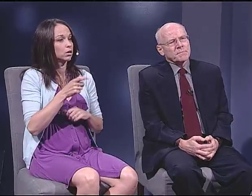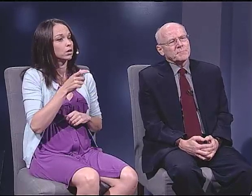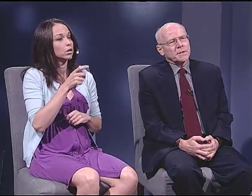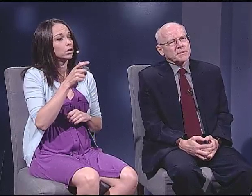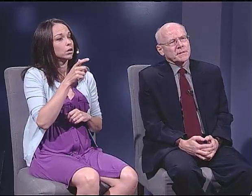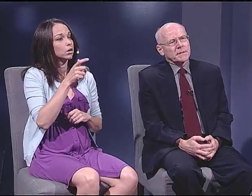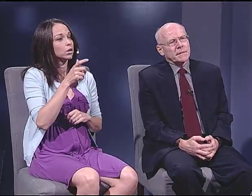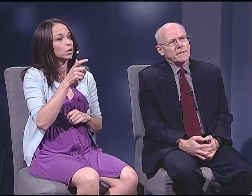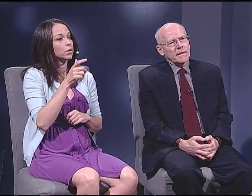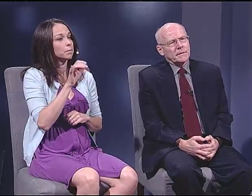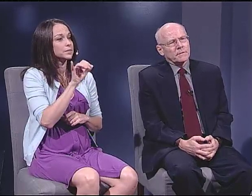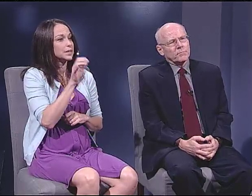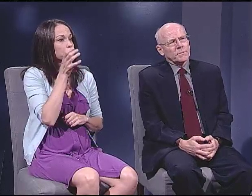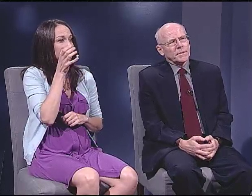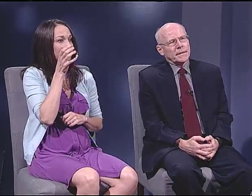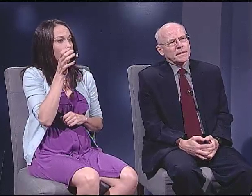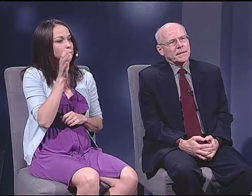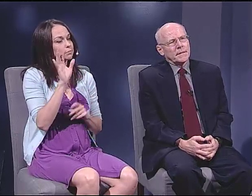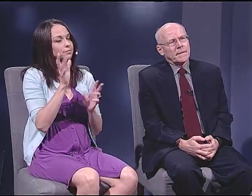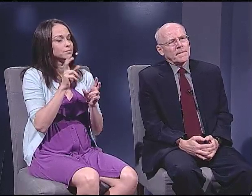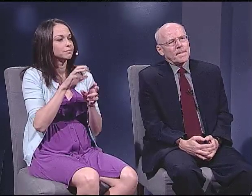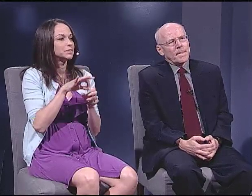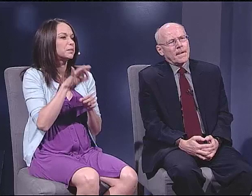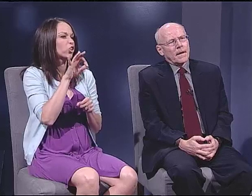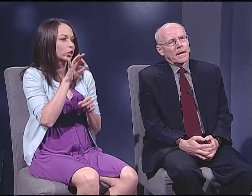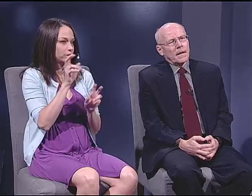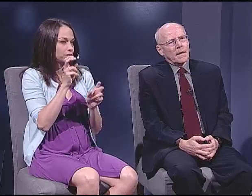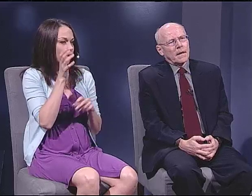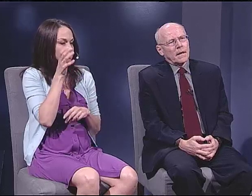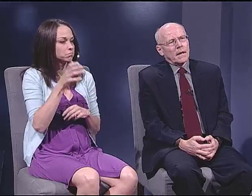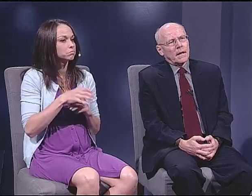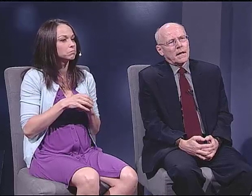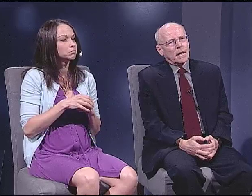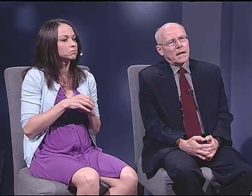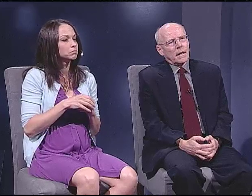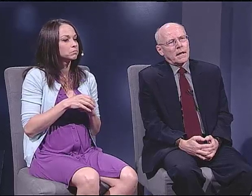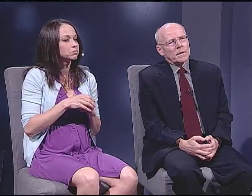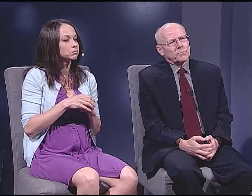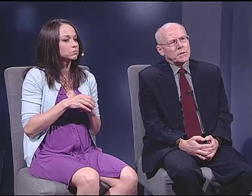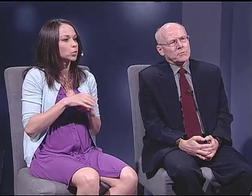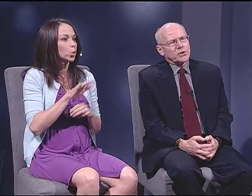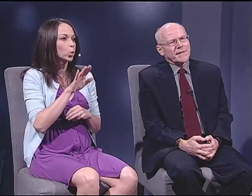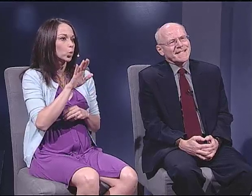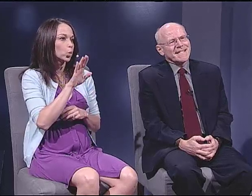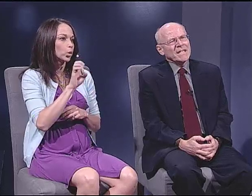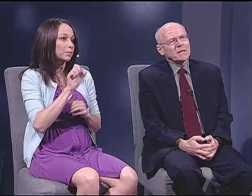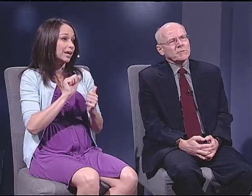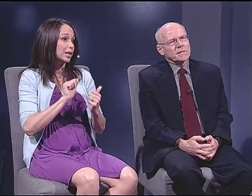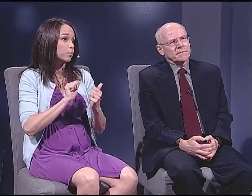spirit there would be an approach that is inclusive